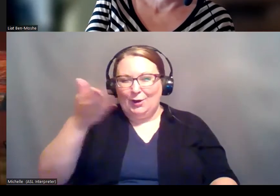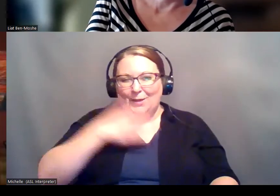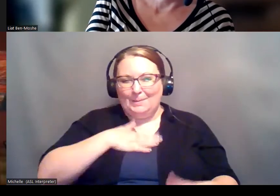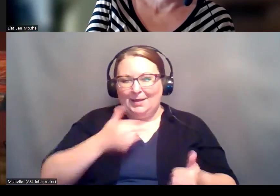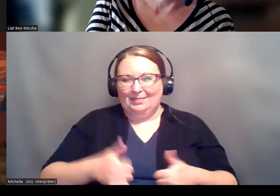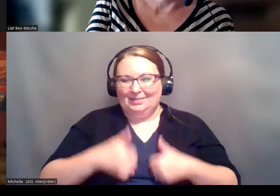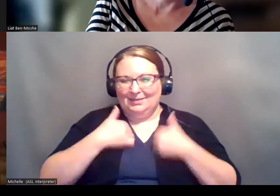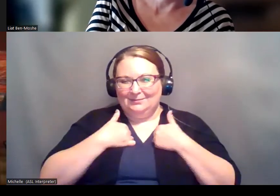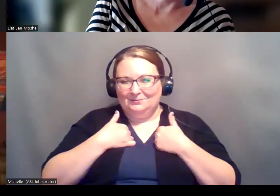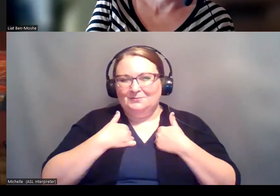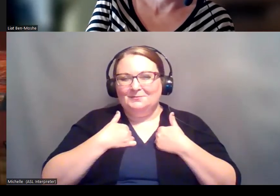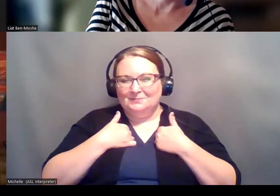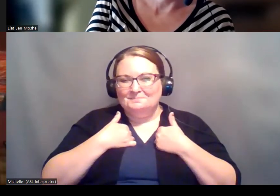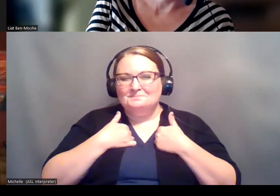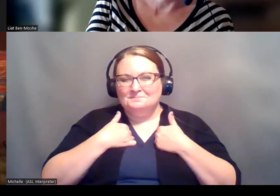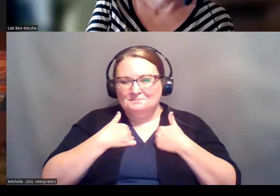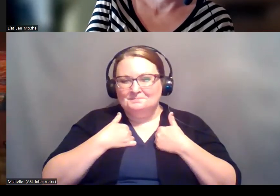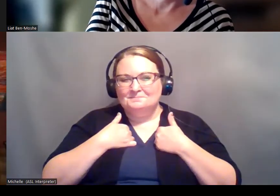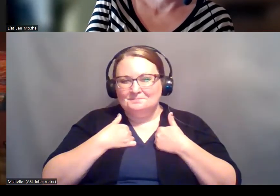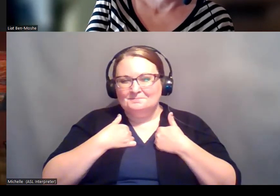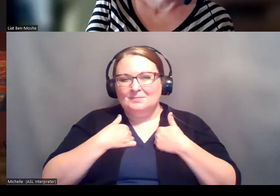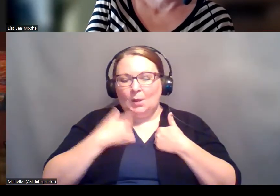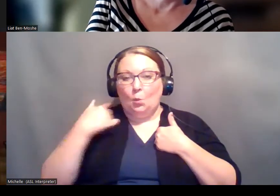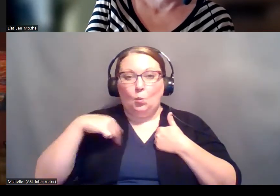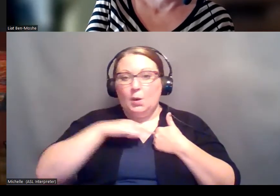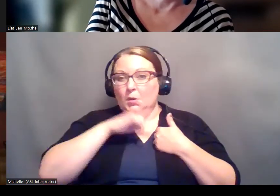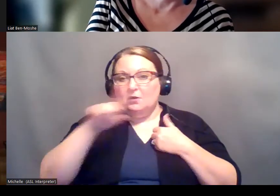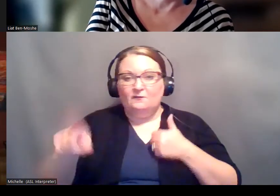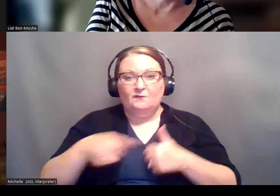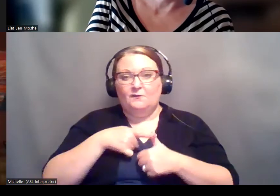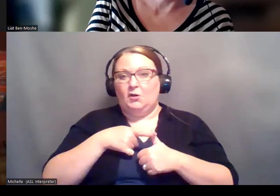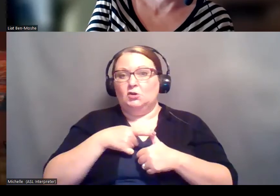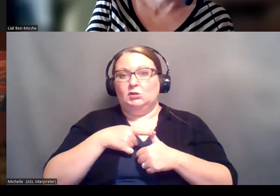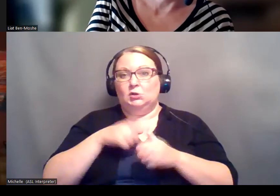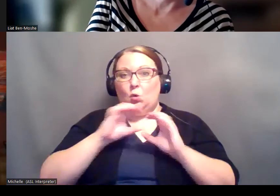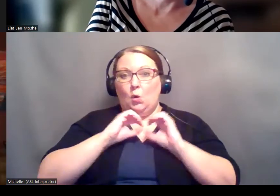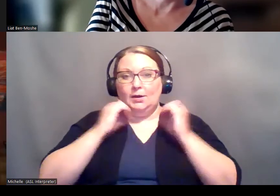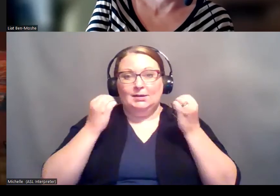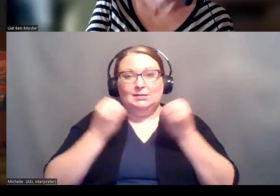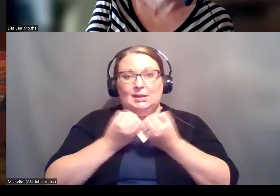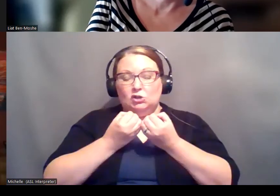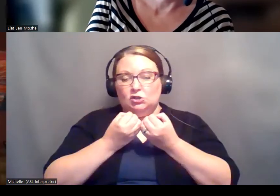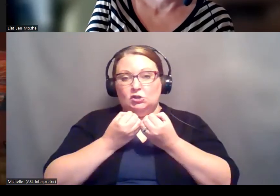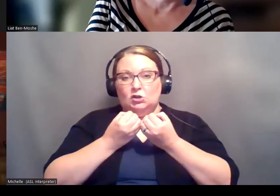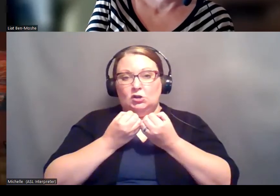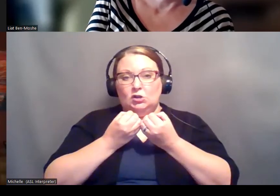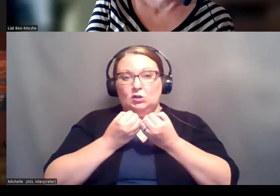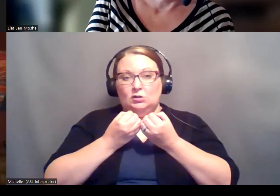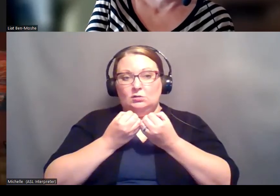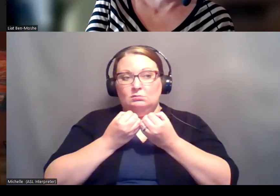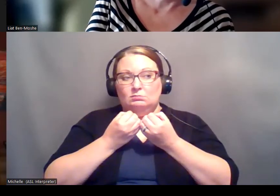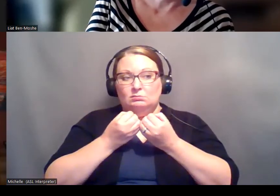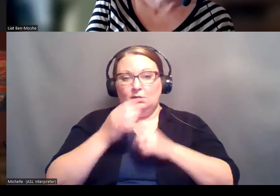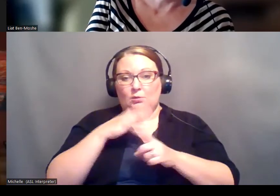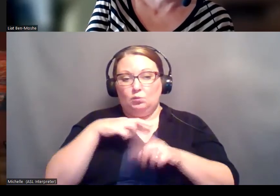And we were the first organizational context for all of this to unfold.